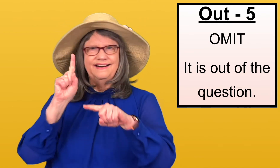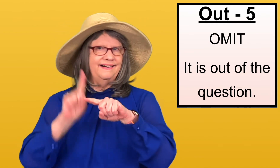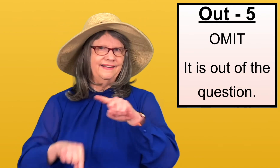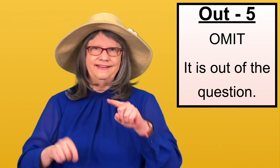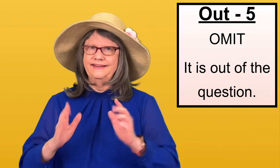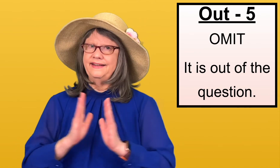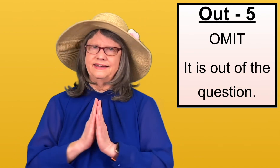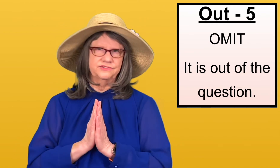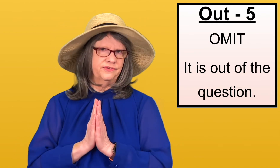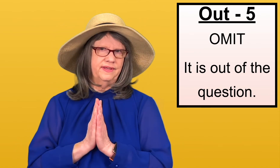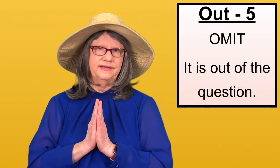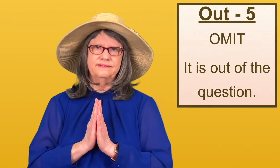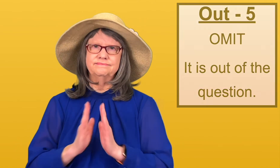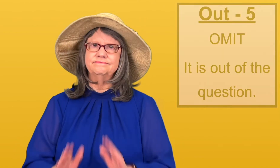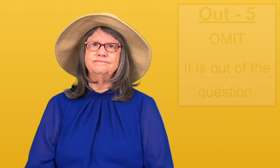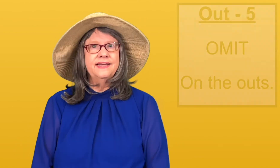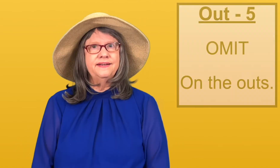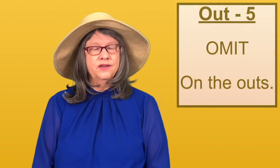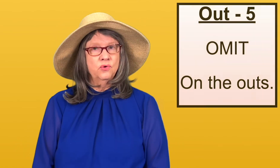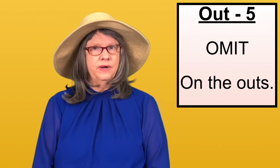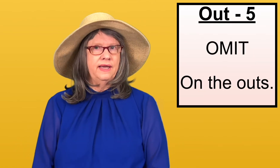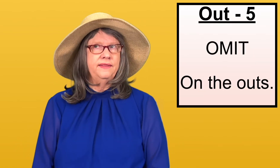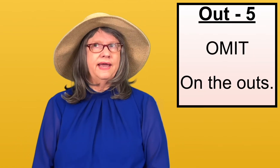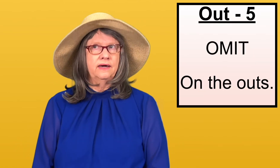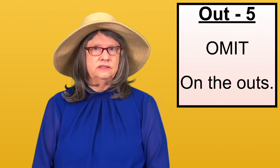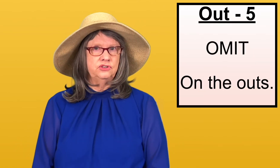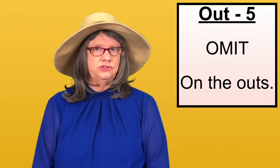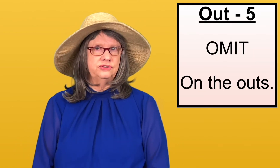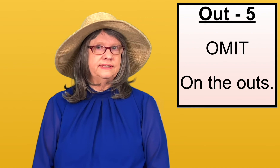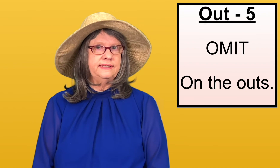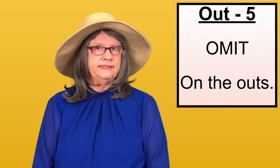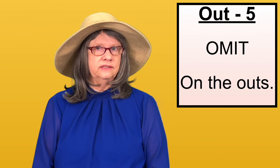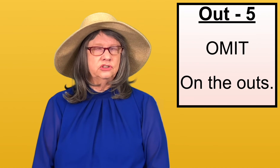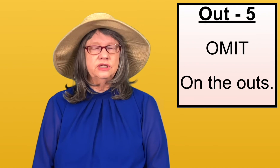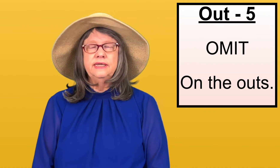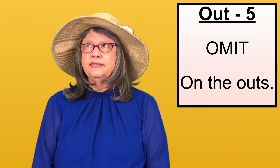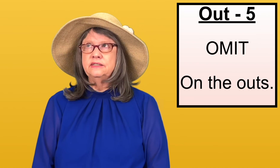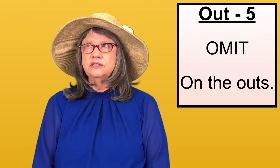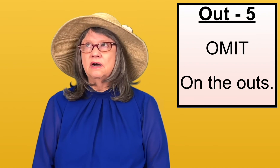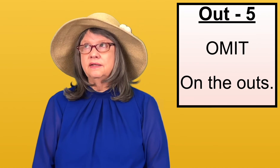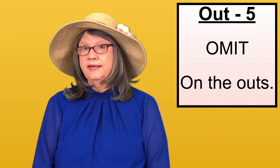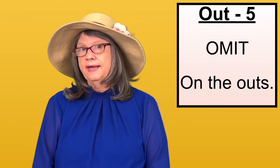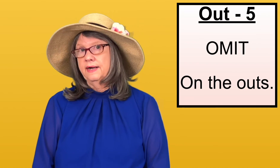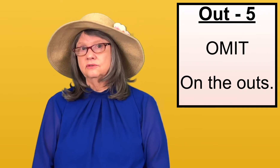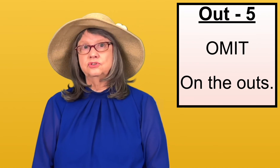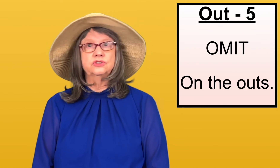I CAN'T ASK for that. And another way out is used in English is "on the outs",